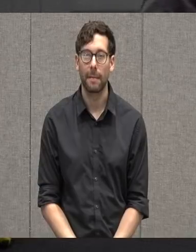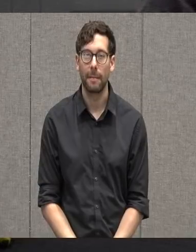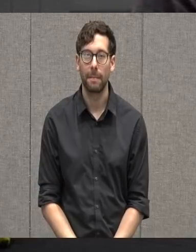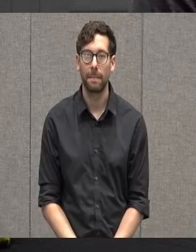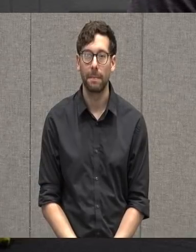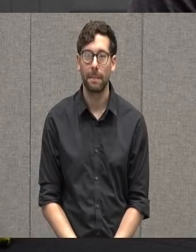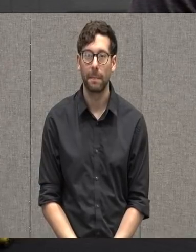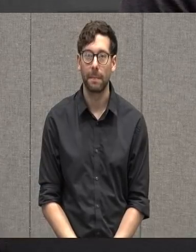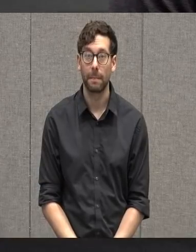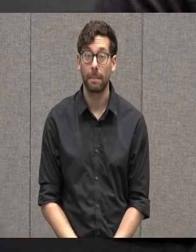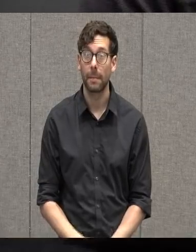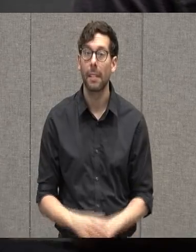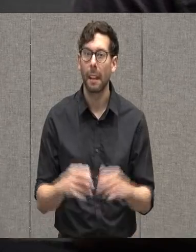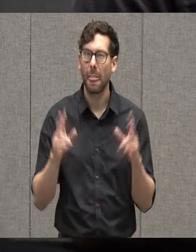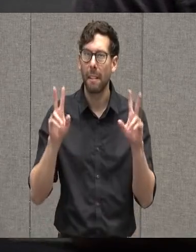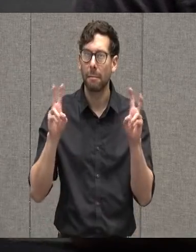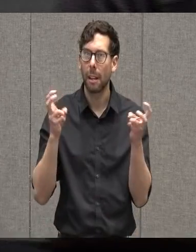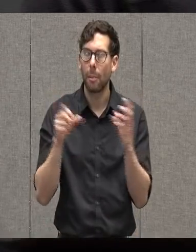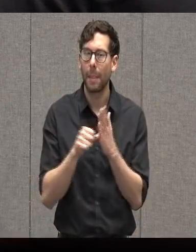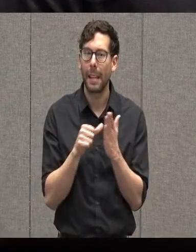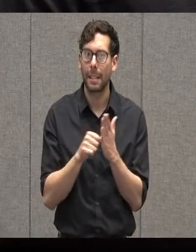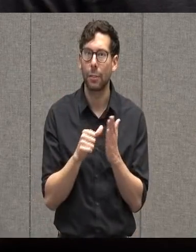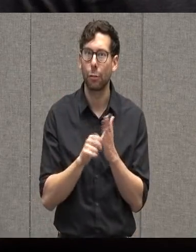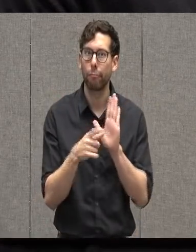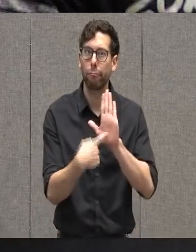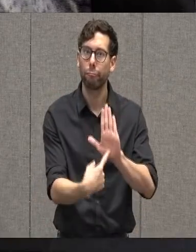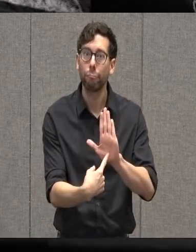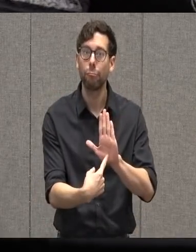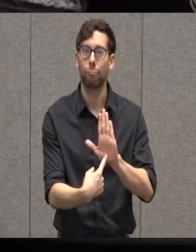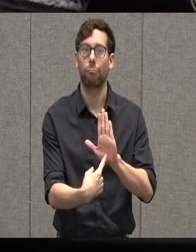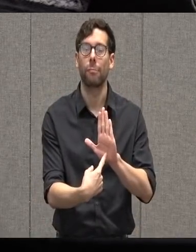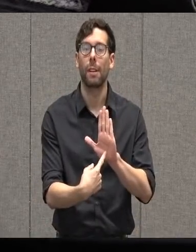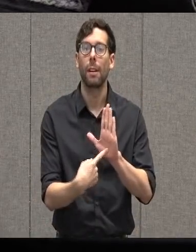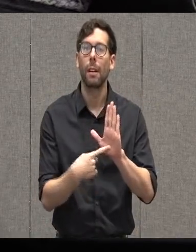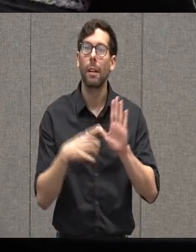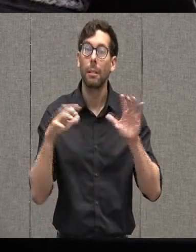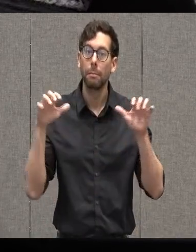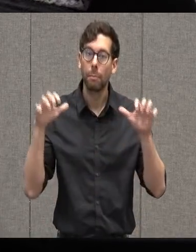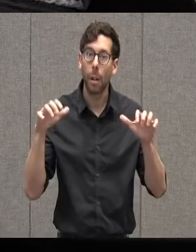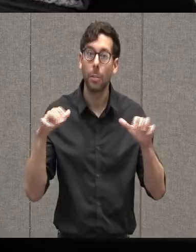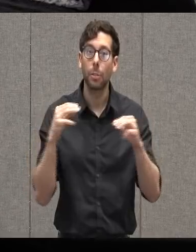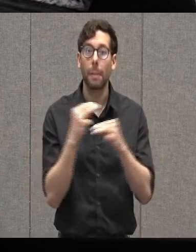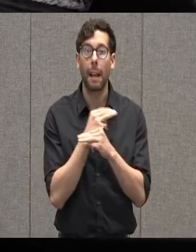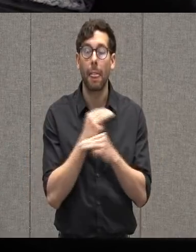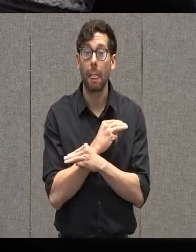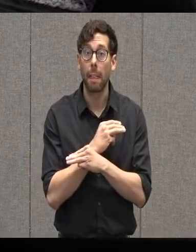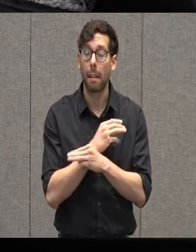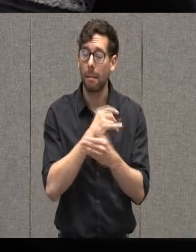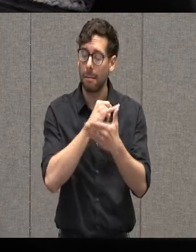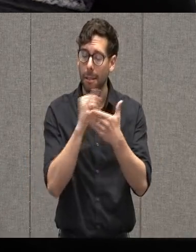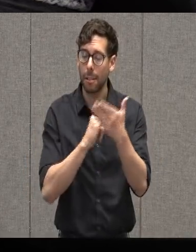My title page. "Monster Math," illustrated by Polly Powell